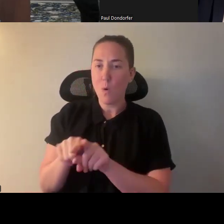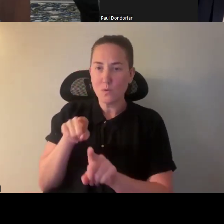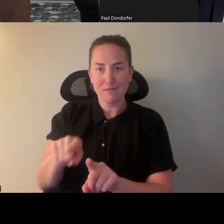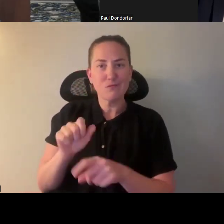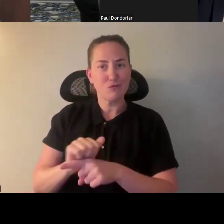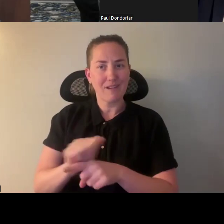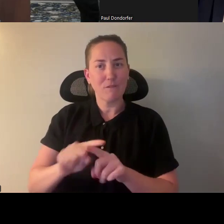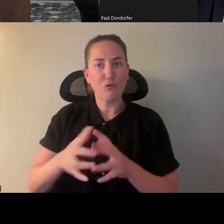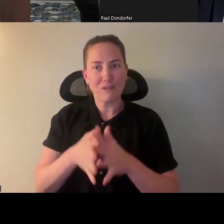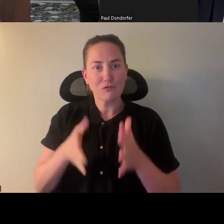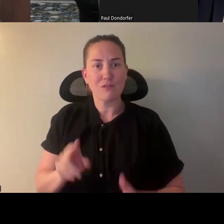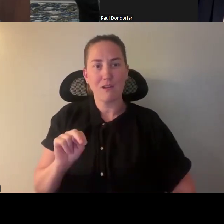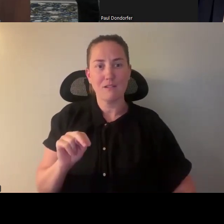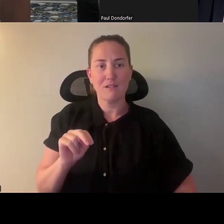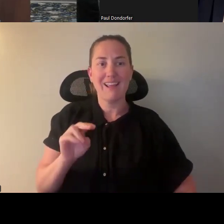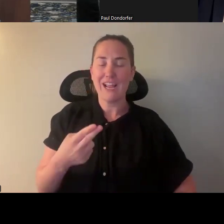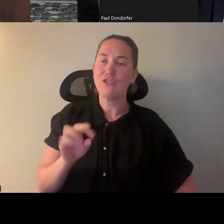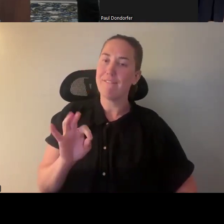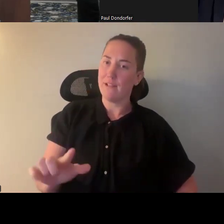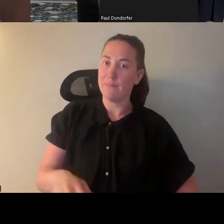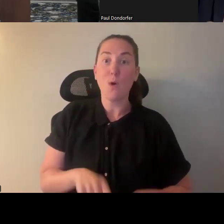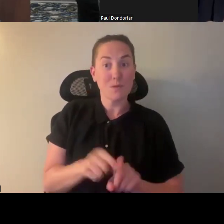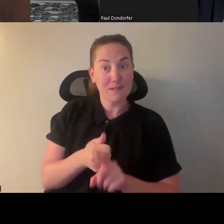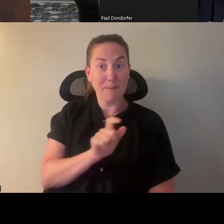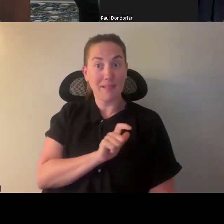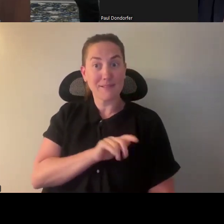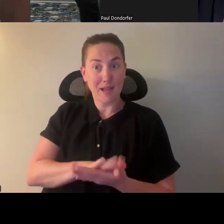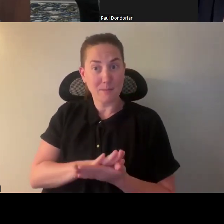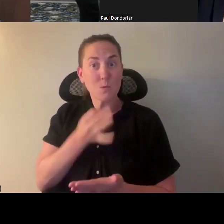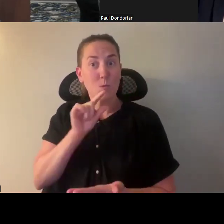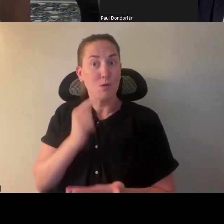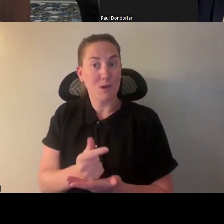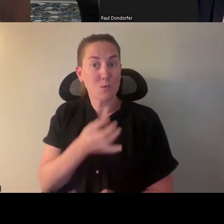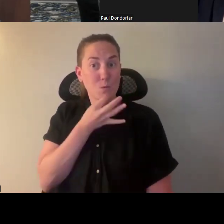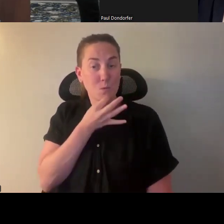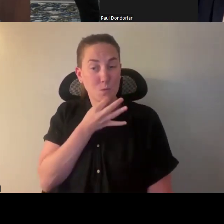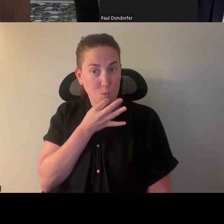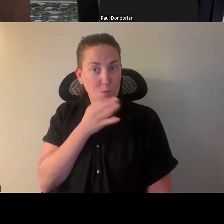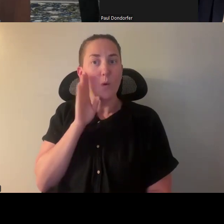Nicholas also is in the police academy getting ready to graduate very soon and will become a